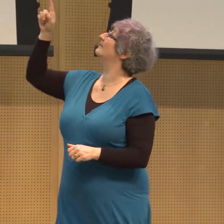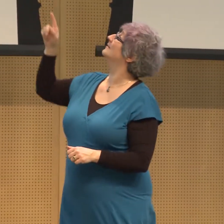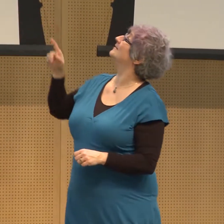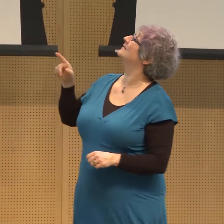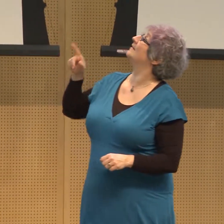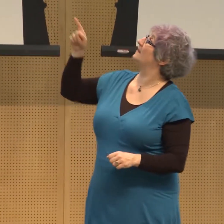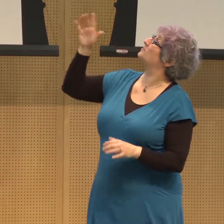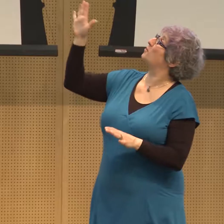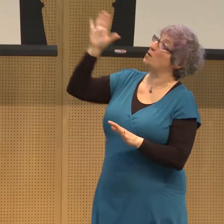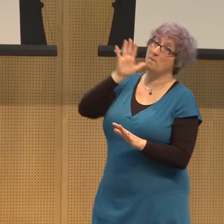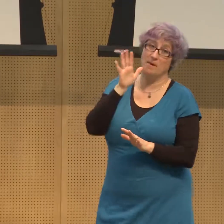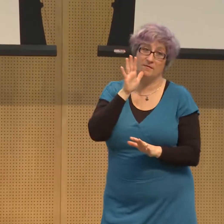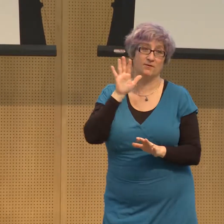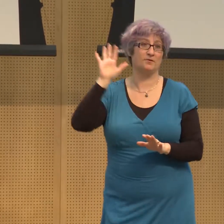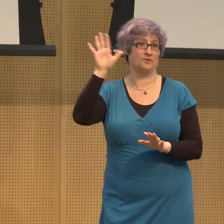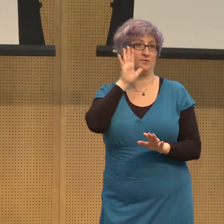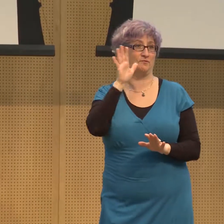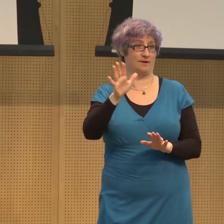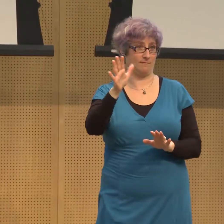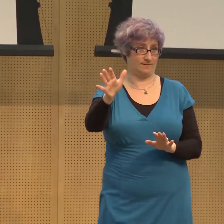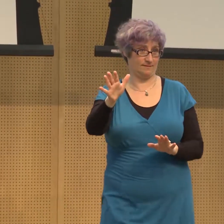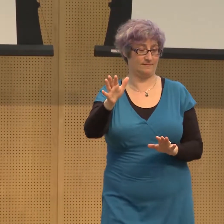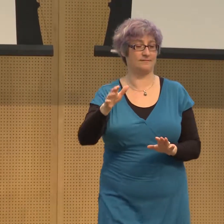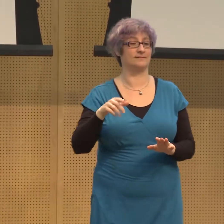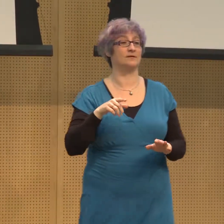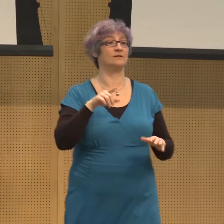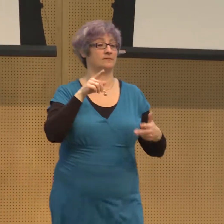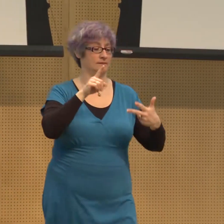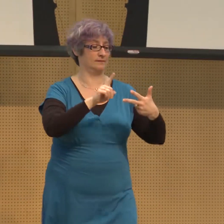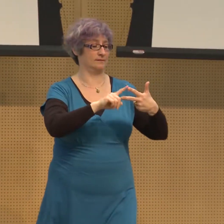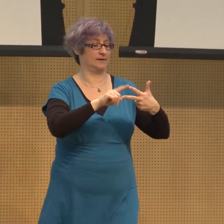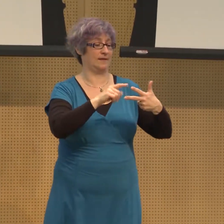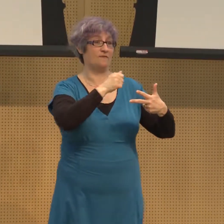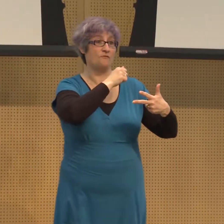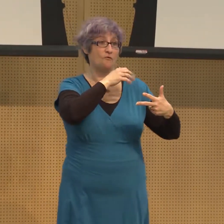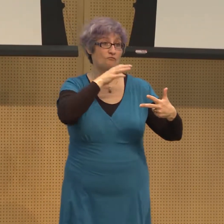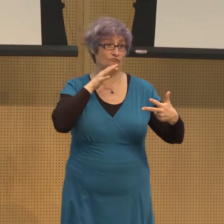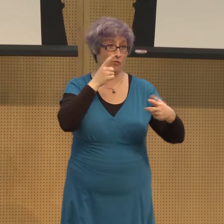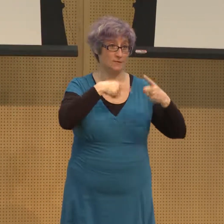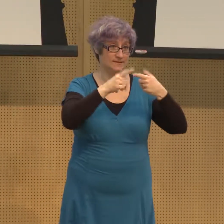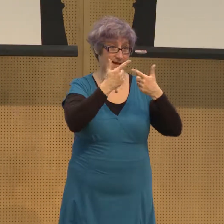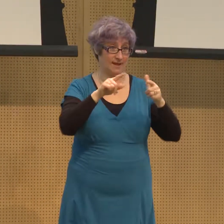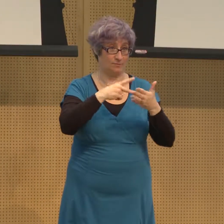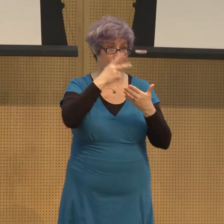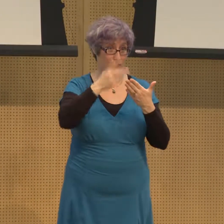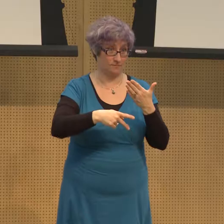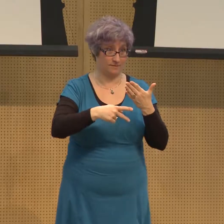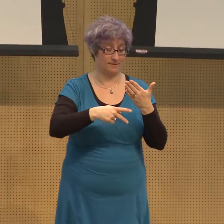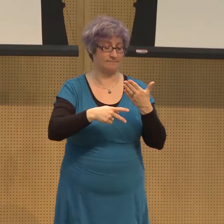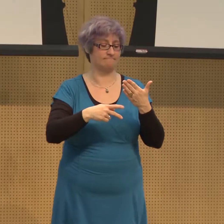And, um...the girl you see here is with her mother and grandmother.